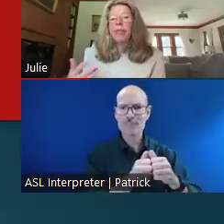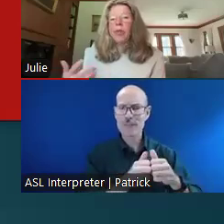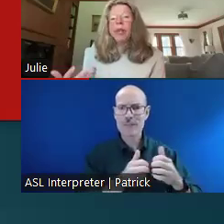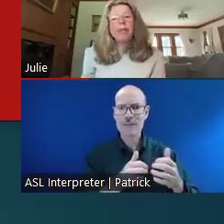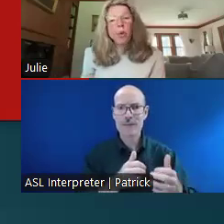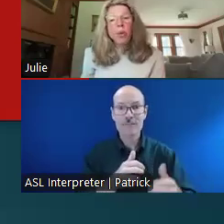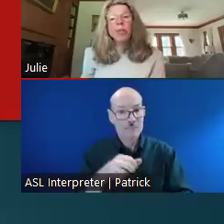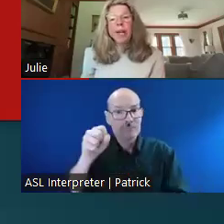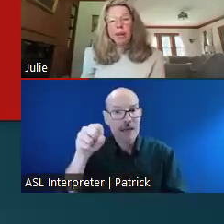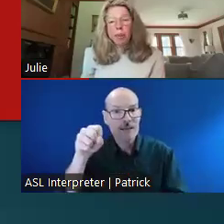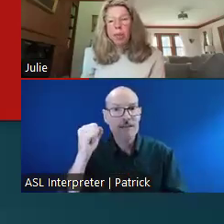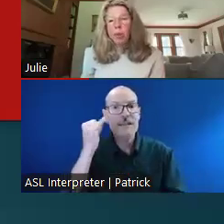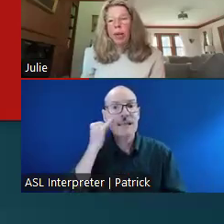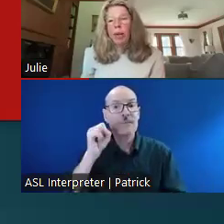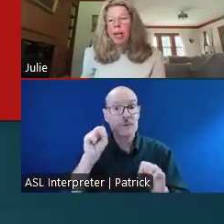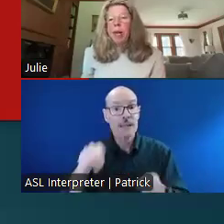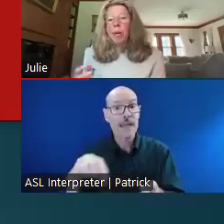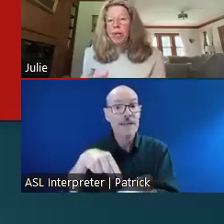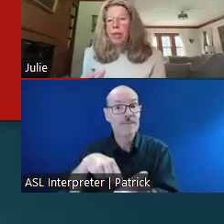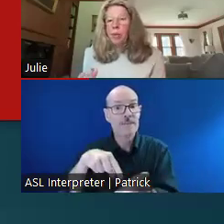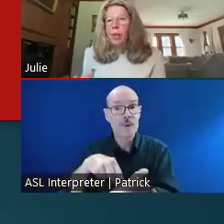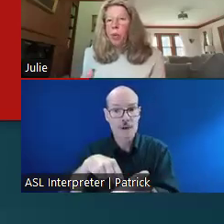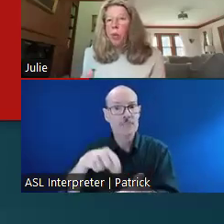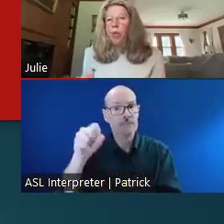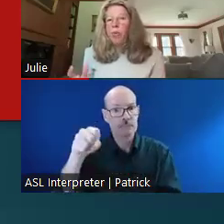And my argument is, if you can afford it, absolutely.